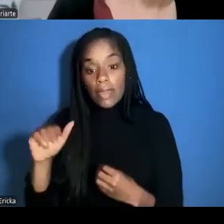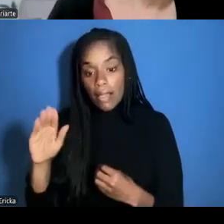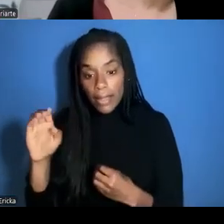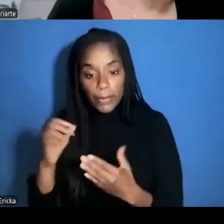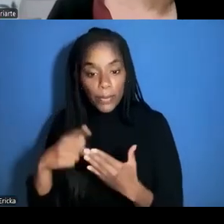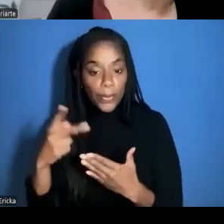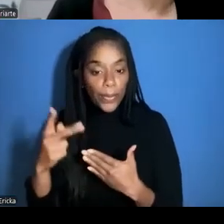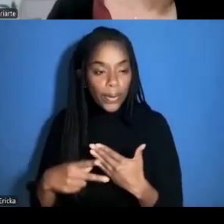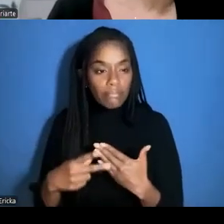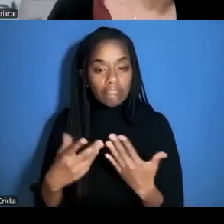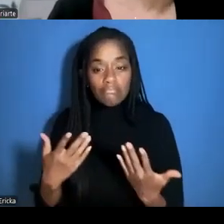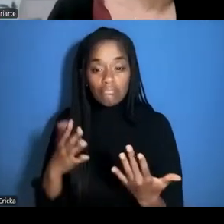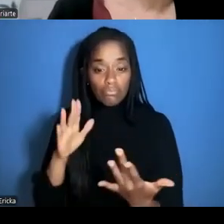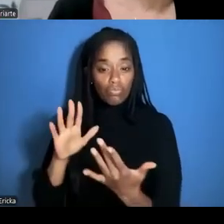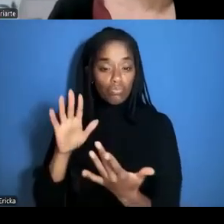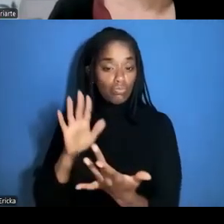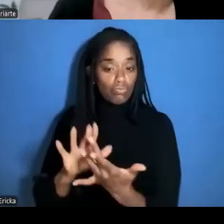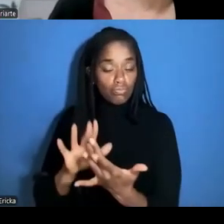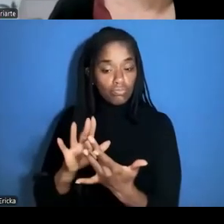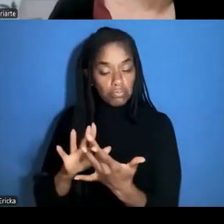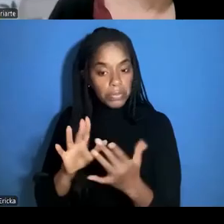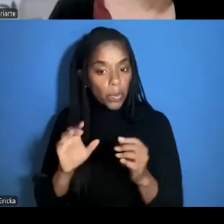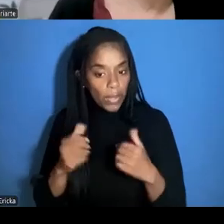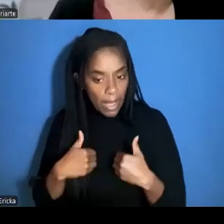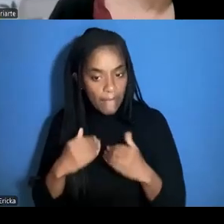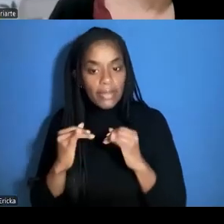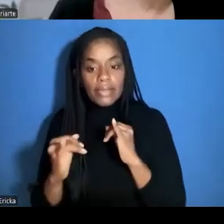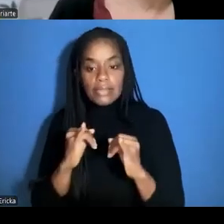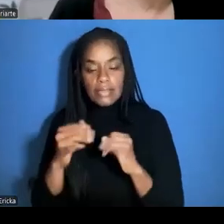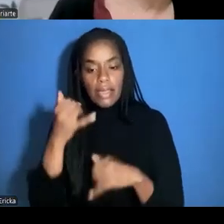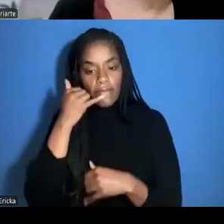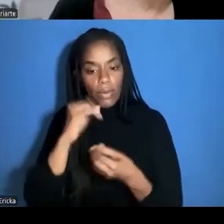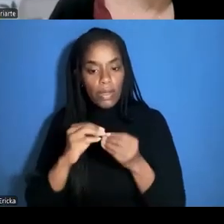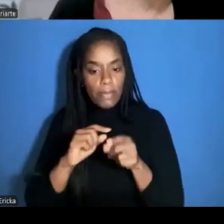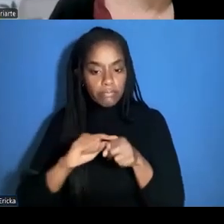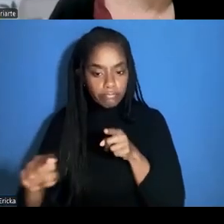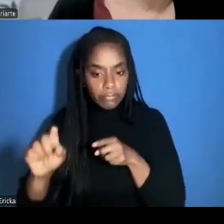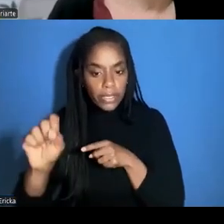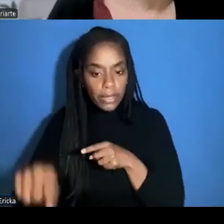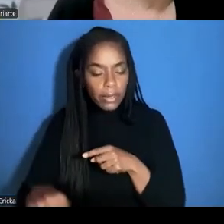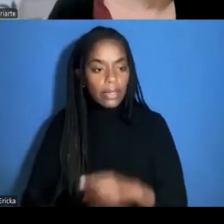If you want to reach out to us, we've got our intake line and, our,